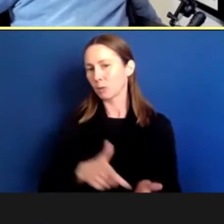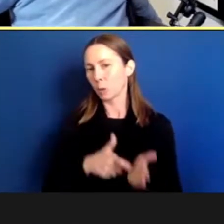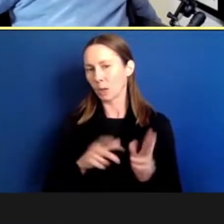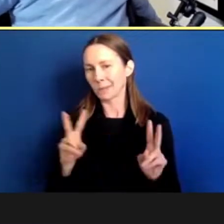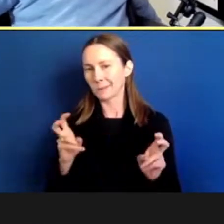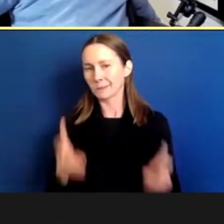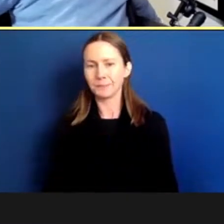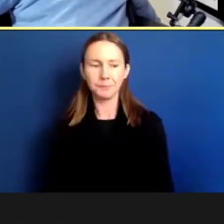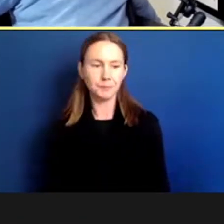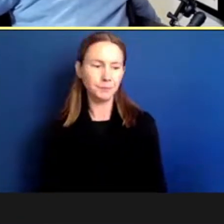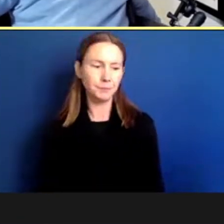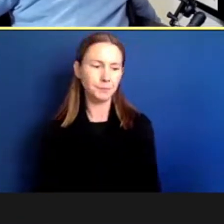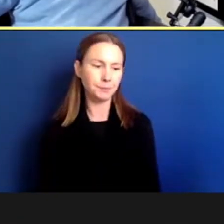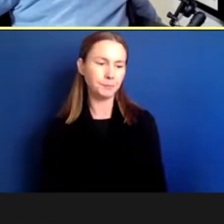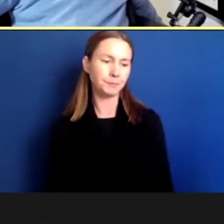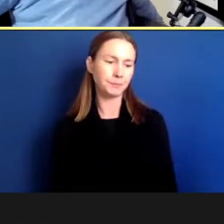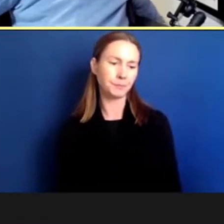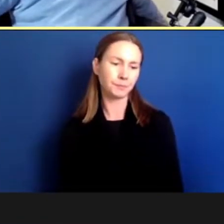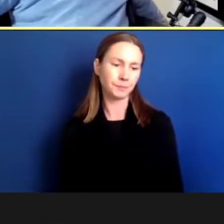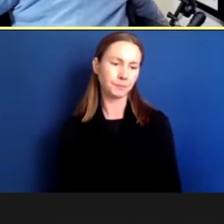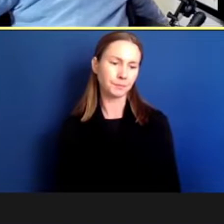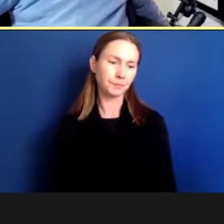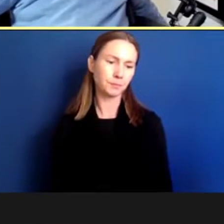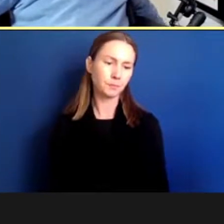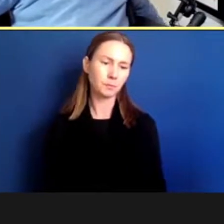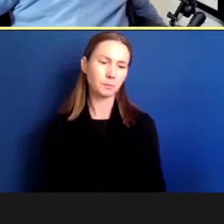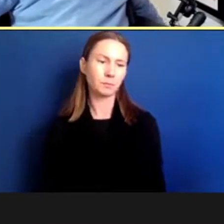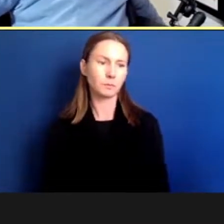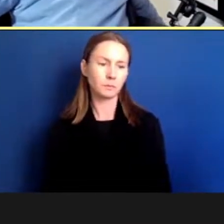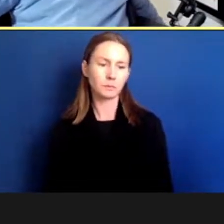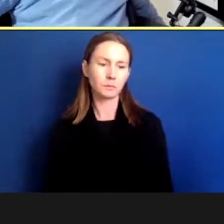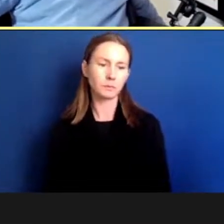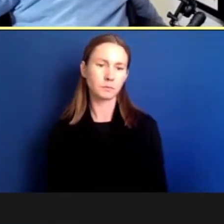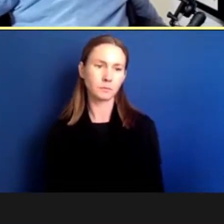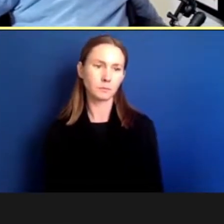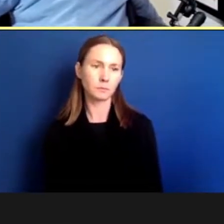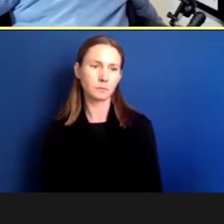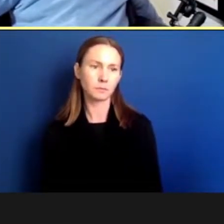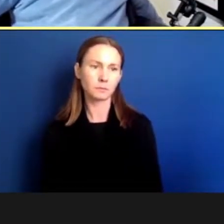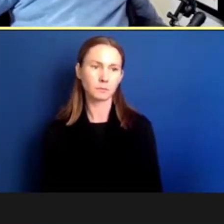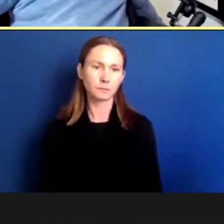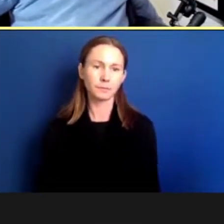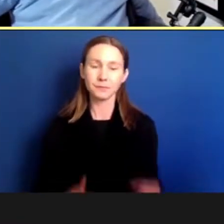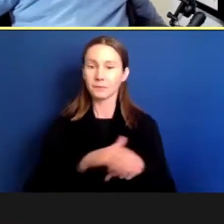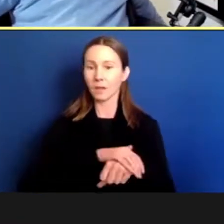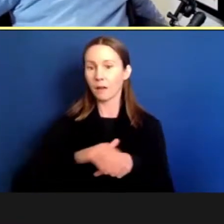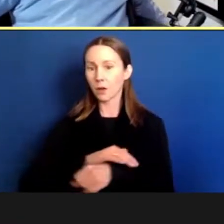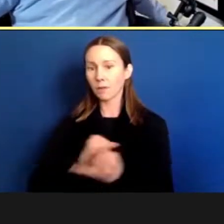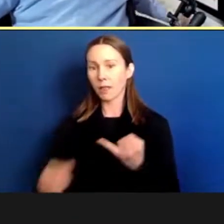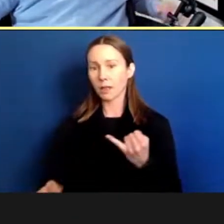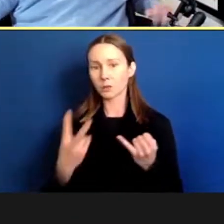In this slide, again, two photos of cover pages of our last two reports. In October 2021